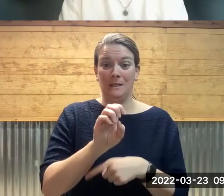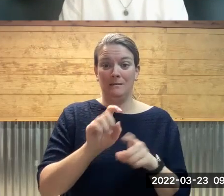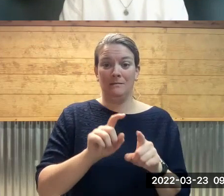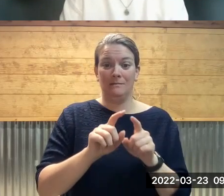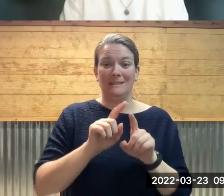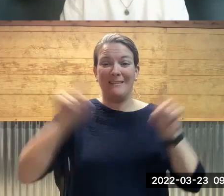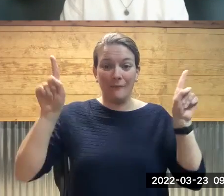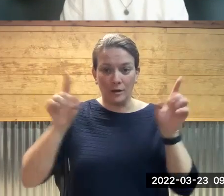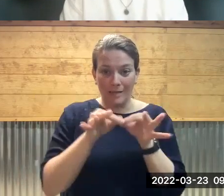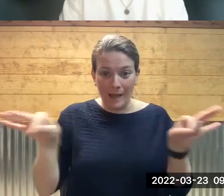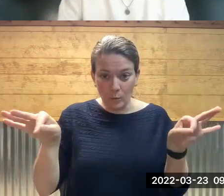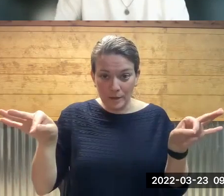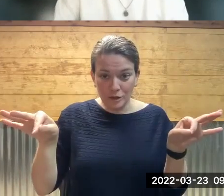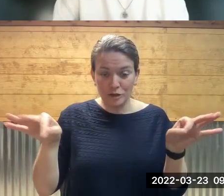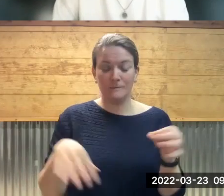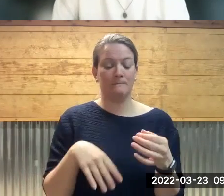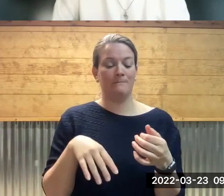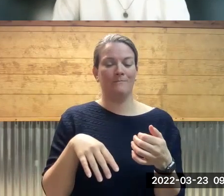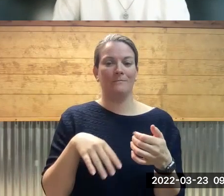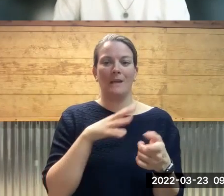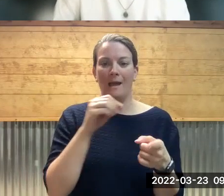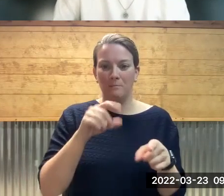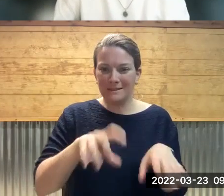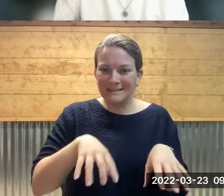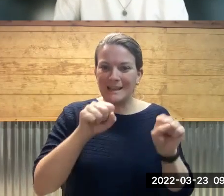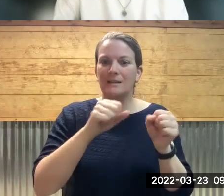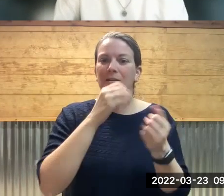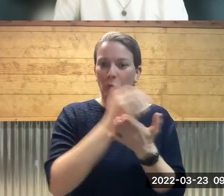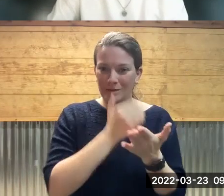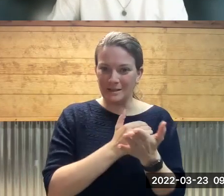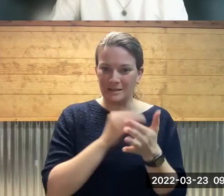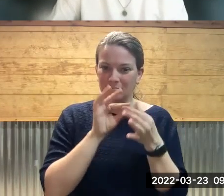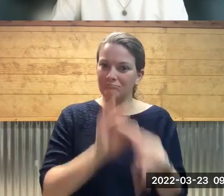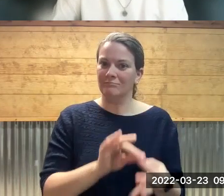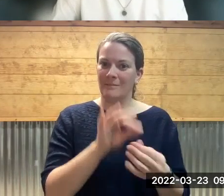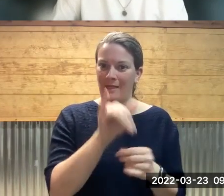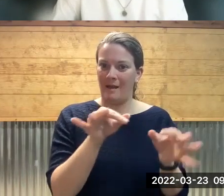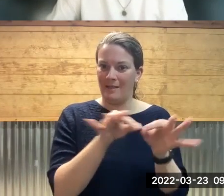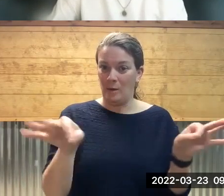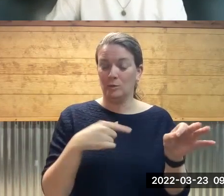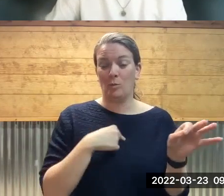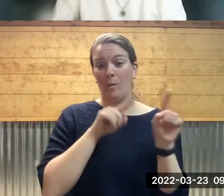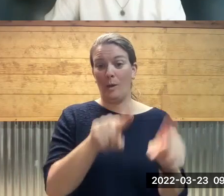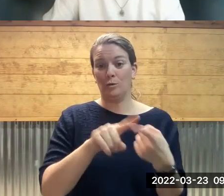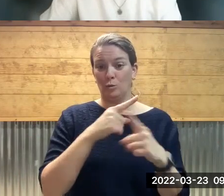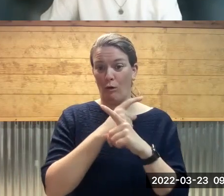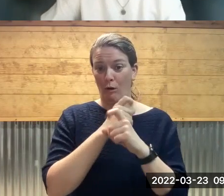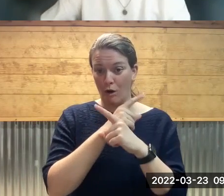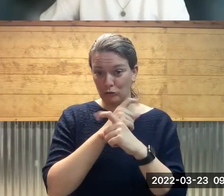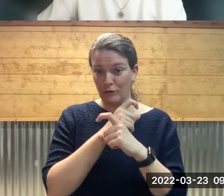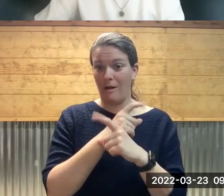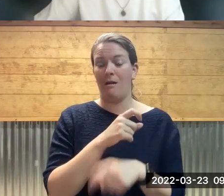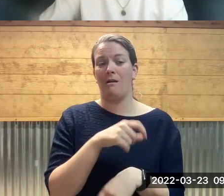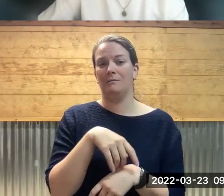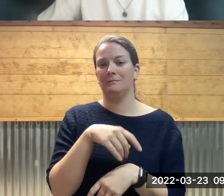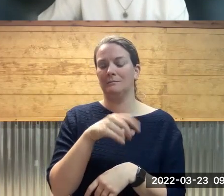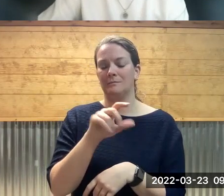I finished a minor in German when doing my undergrad, so I chose to move to Vienna, Austria, for that one year, and so for me, you know, going into it.